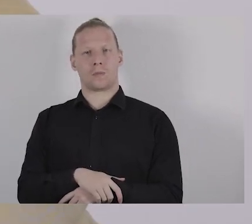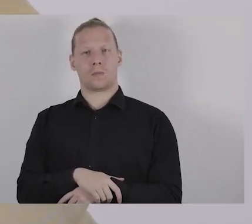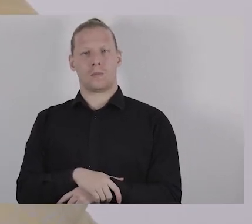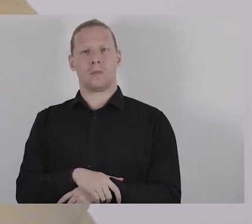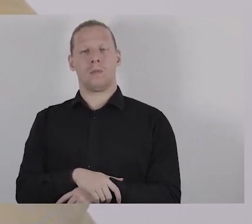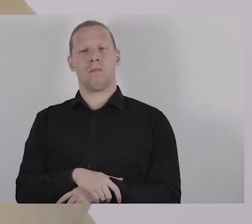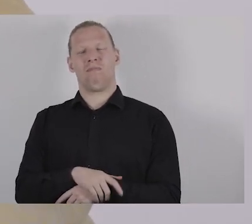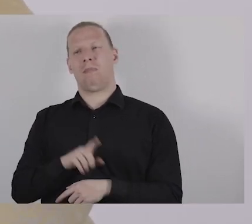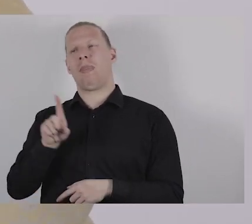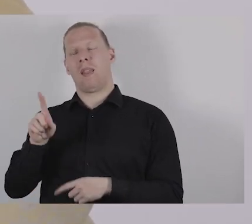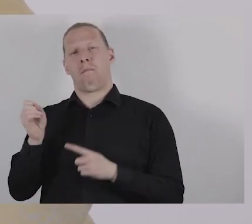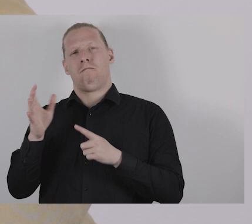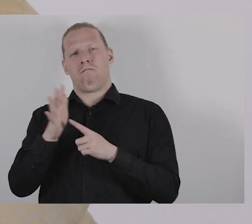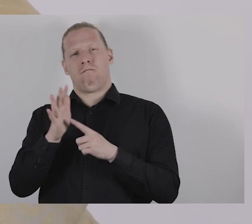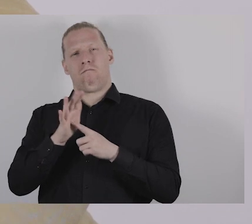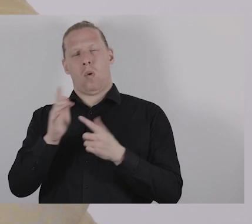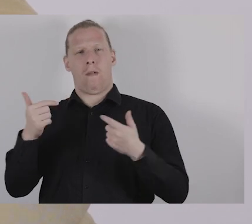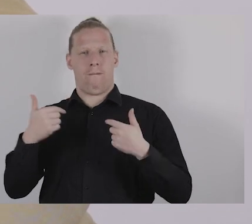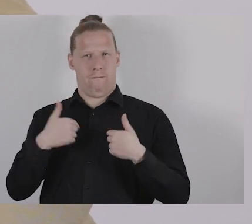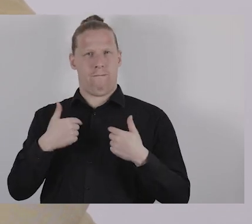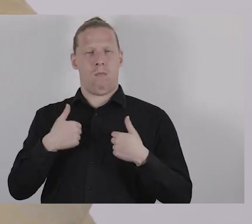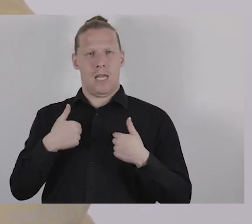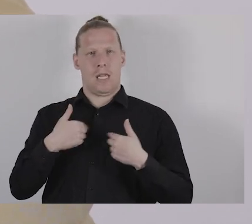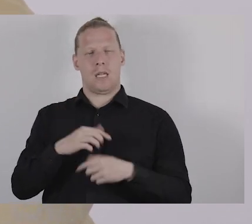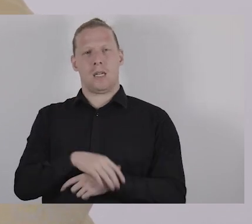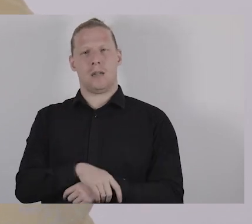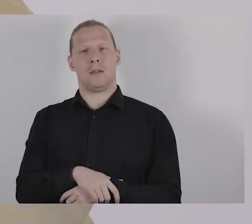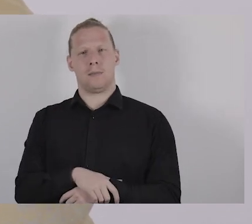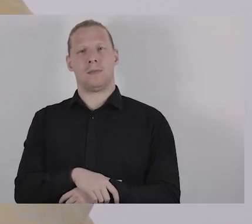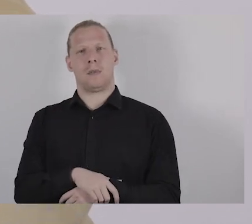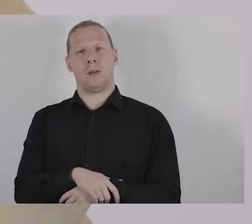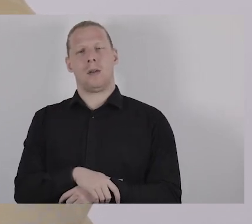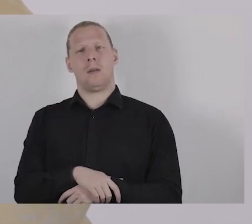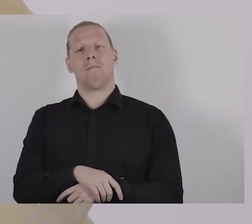that is the main thing for me.